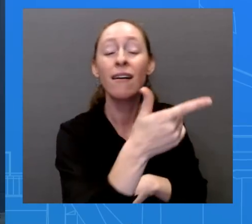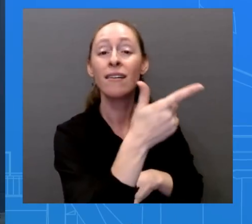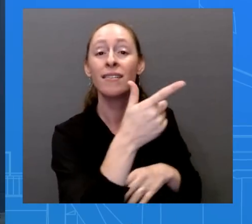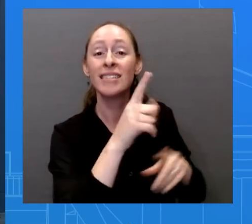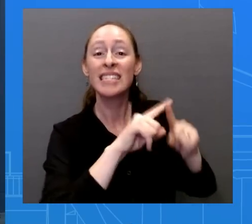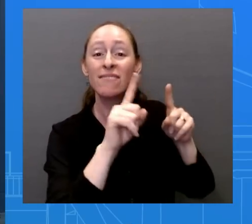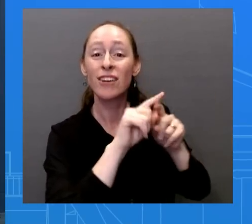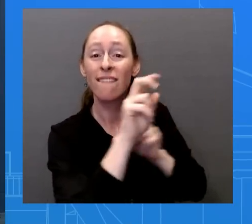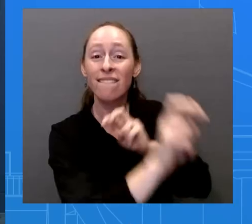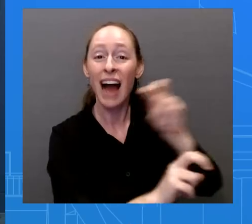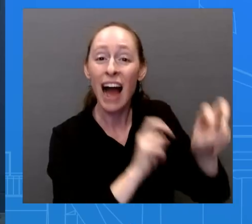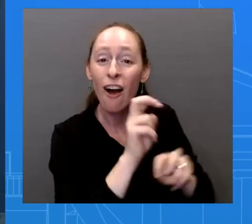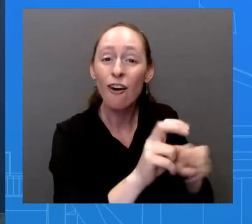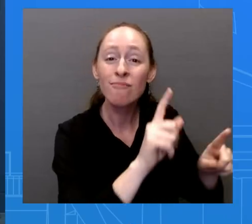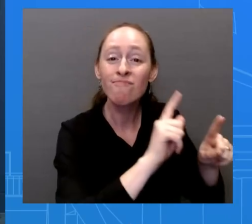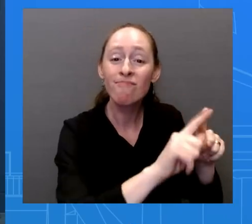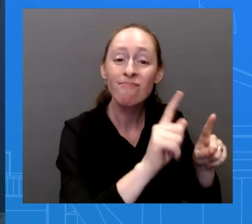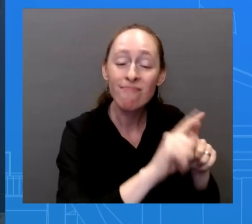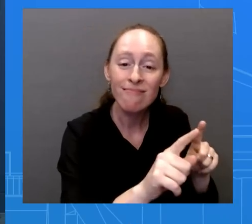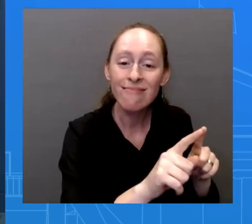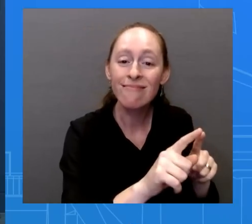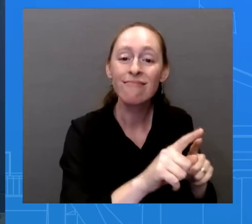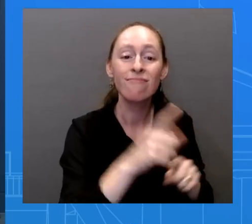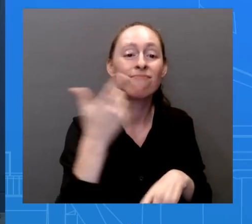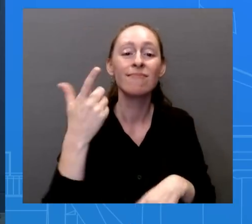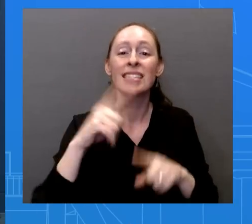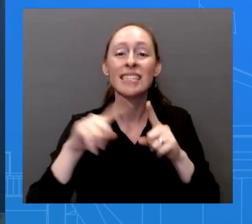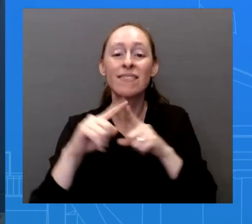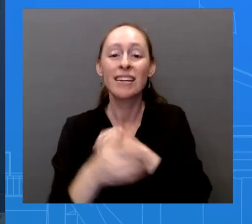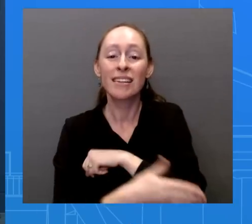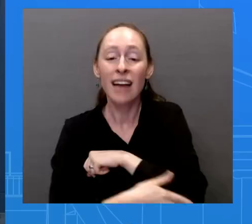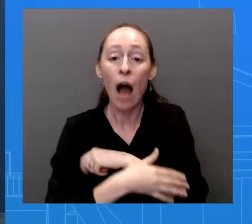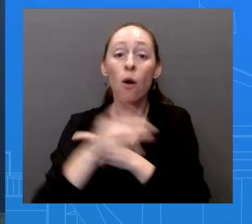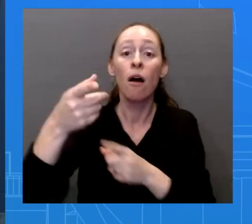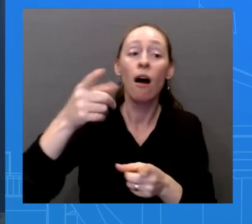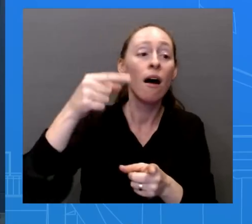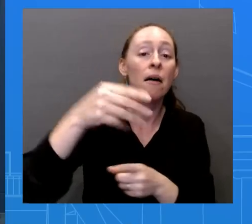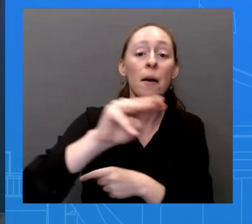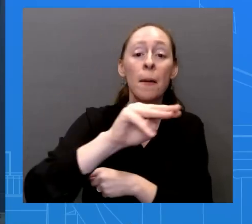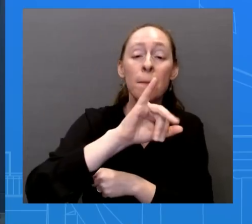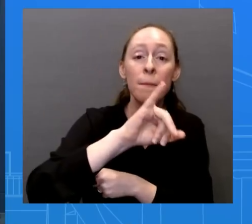at the State Fair of Louisiana in Shreveport. These are just some of the things. We've been building partnerships.